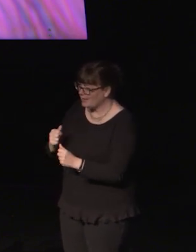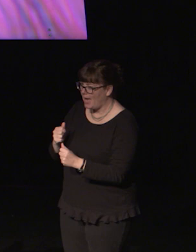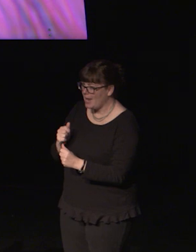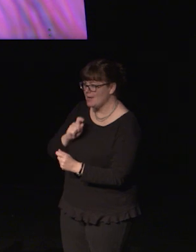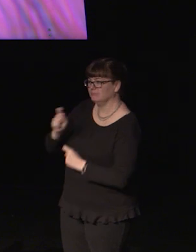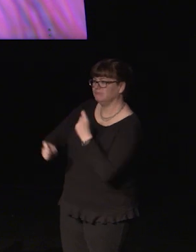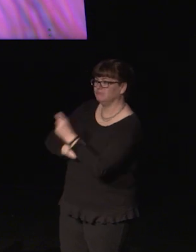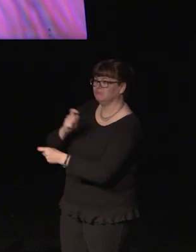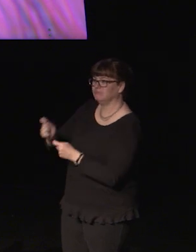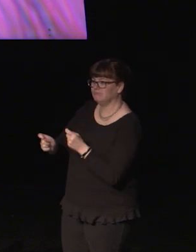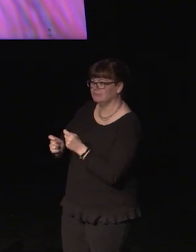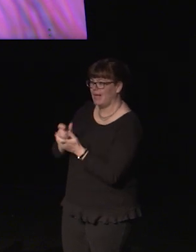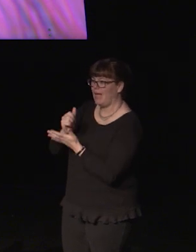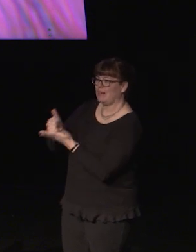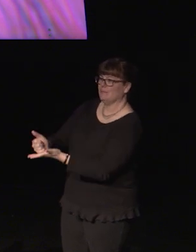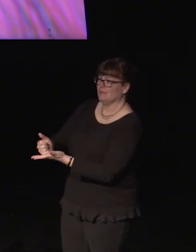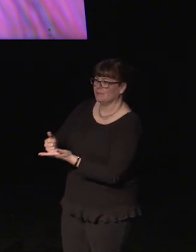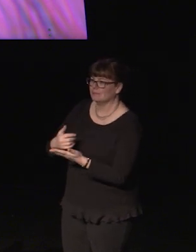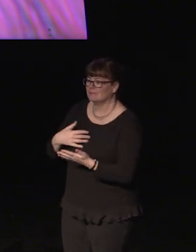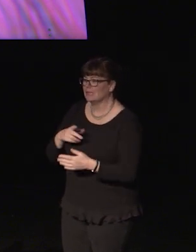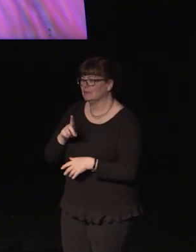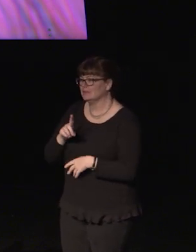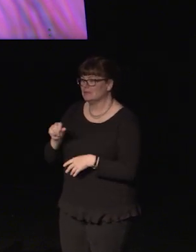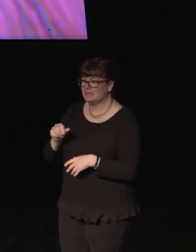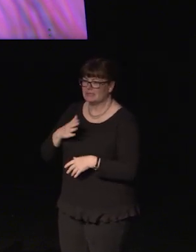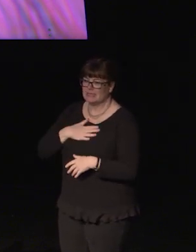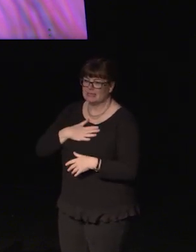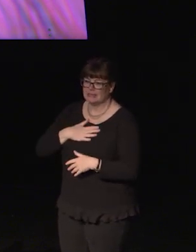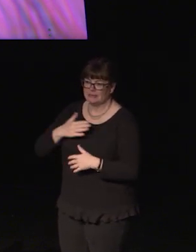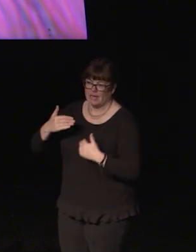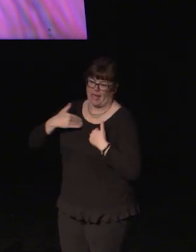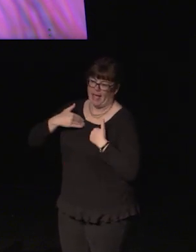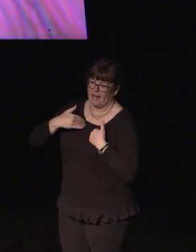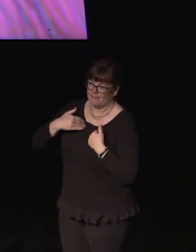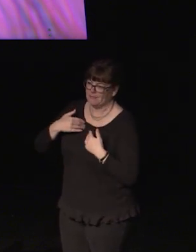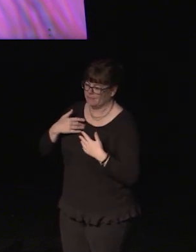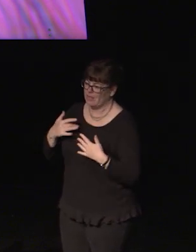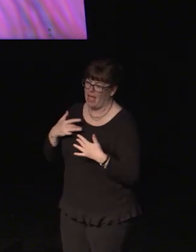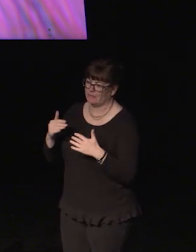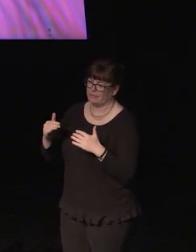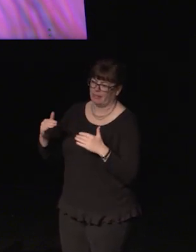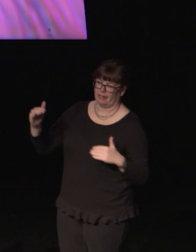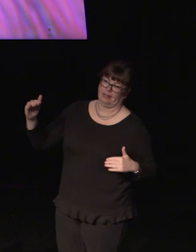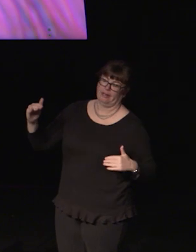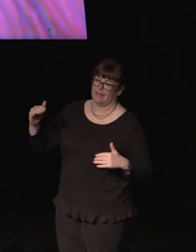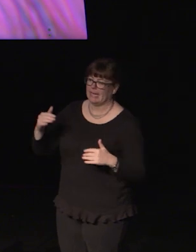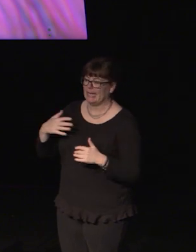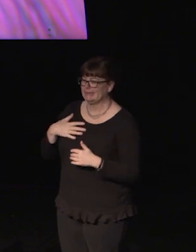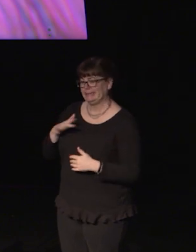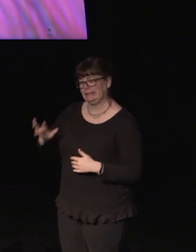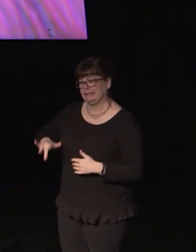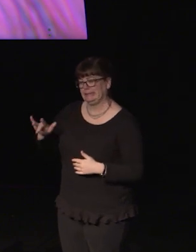Because of just the disability that I do have. And I feel bad for the players that I play against